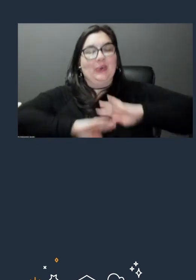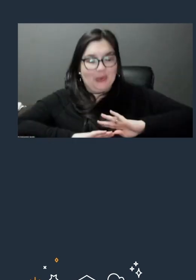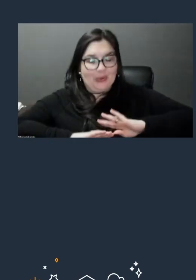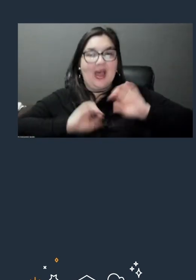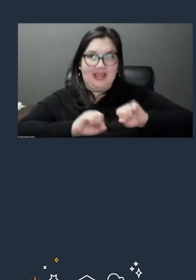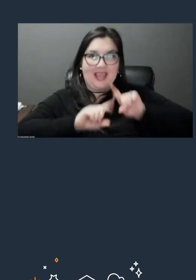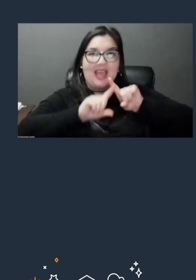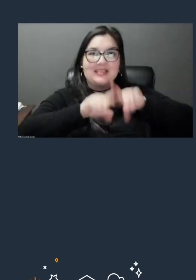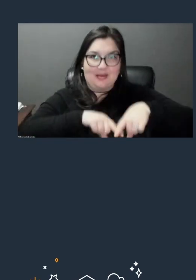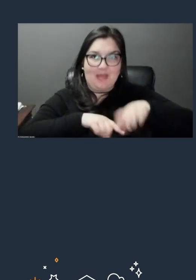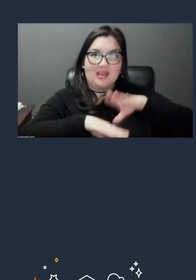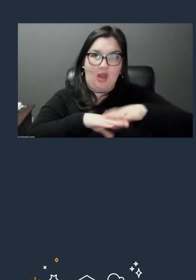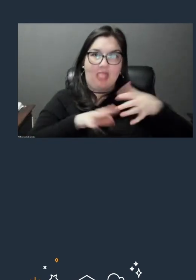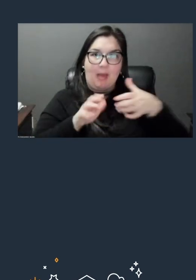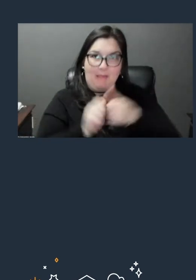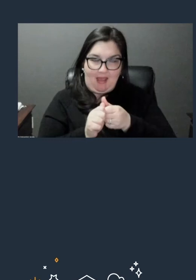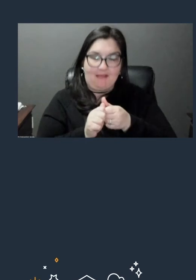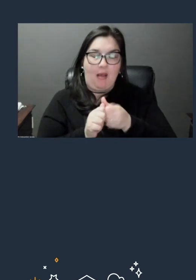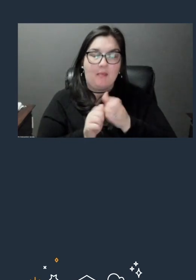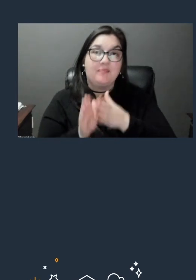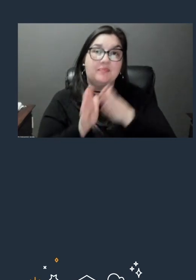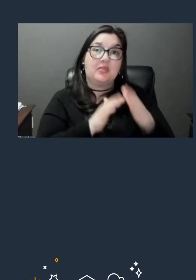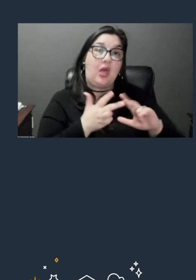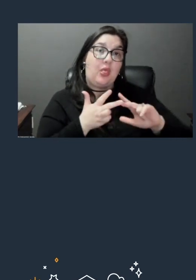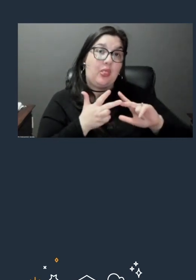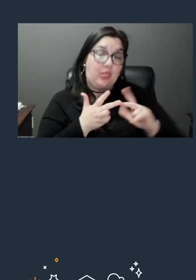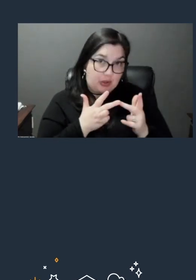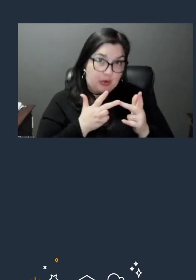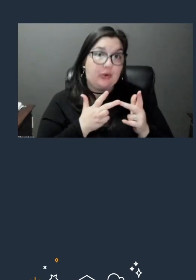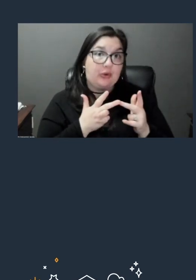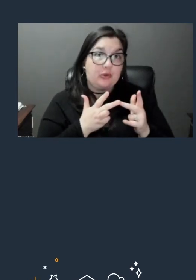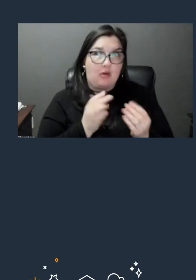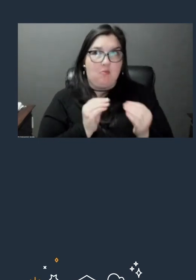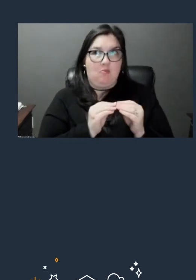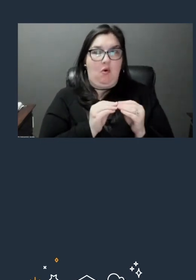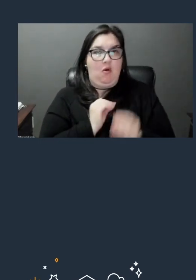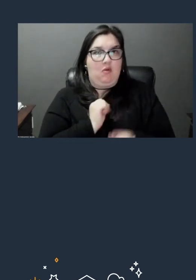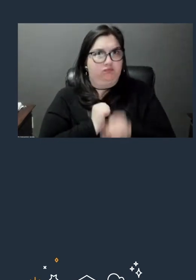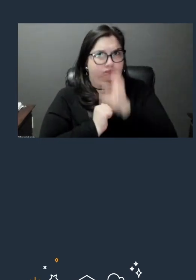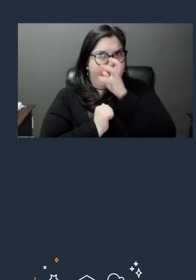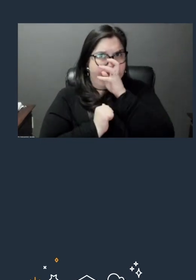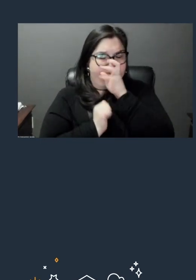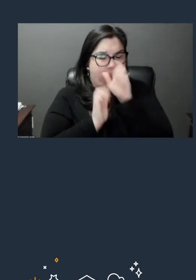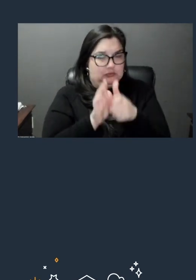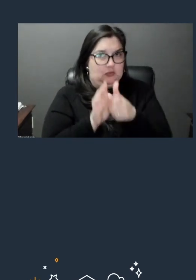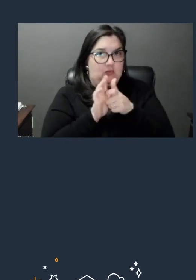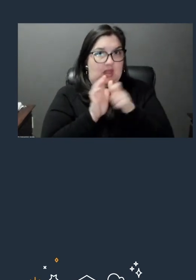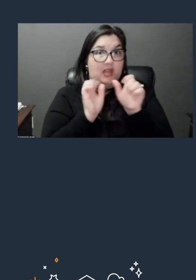Third, if you have more stringent requirements, you can actually test or validate the data